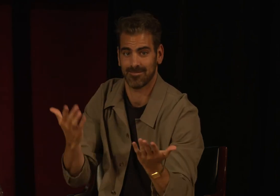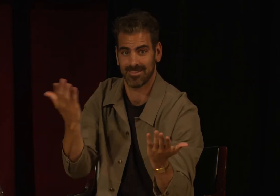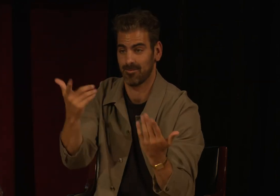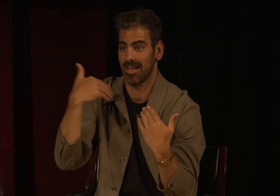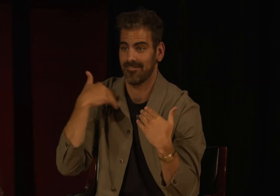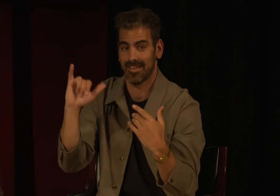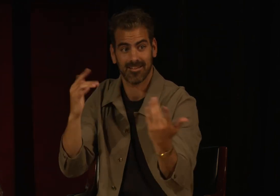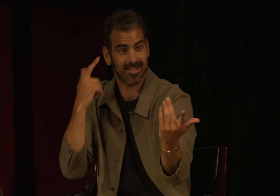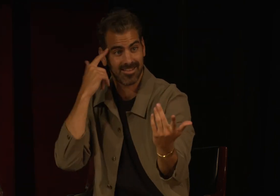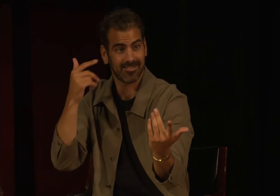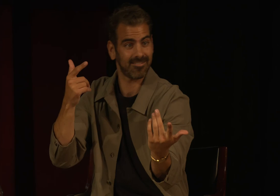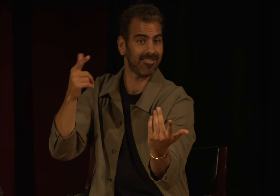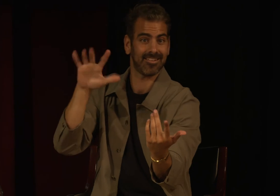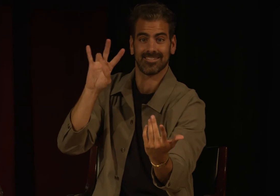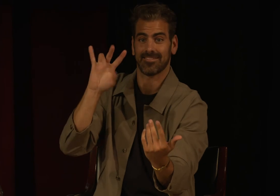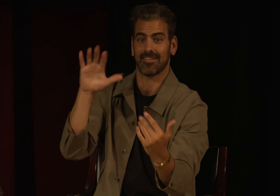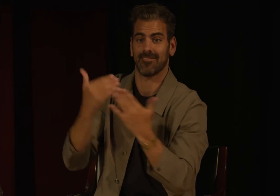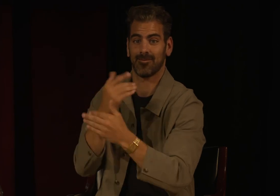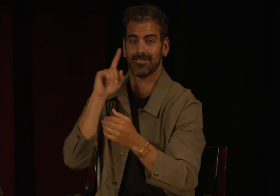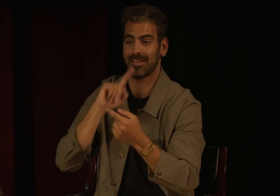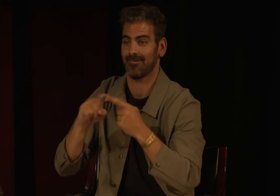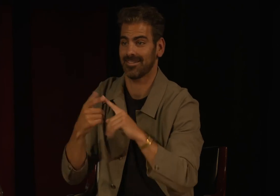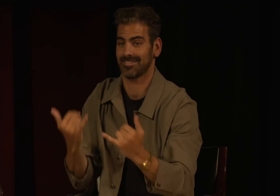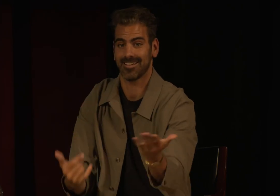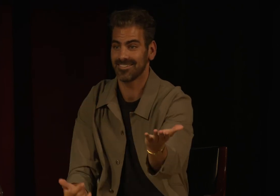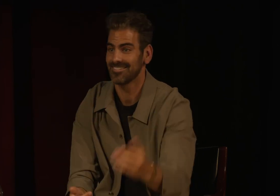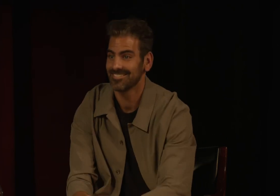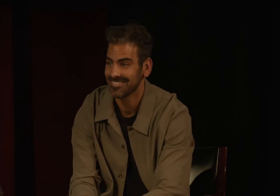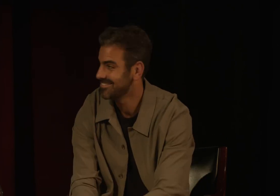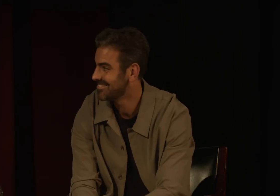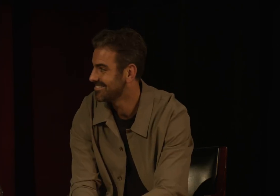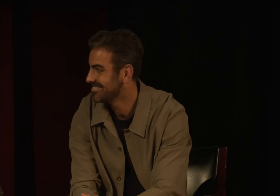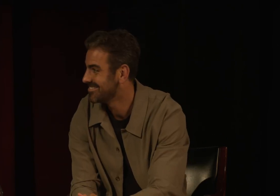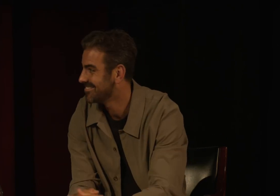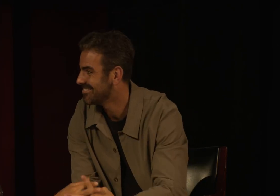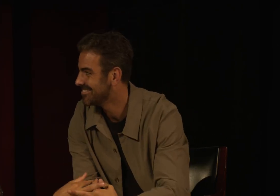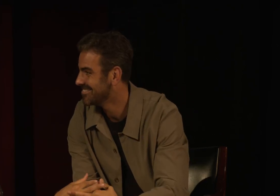And there's a huge Deaf community here in Chicago. We've got, what, 75 Deaf friends sitting right here. You're going to make some friends